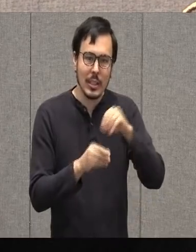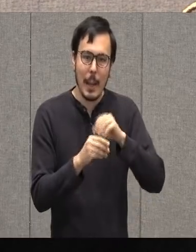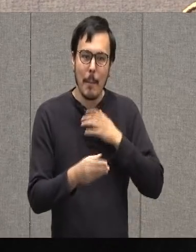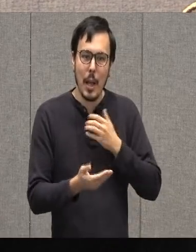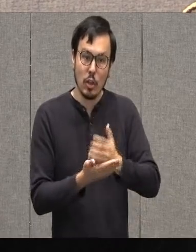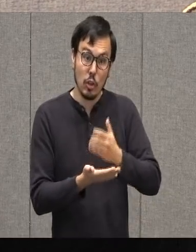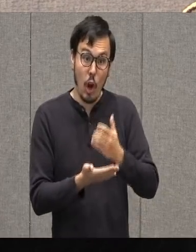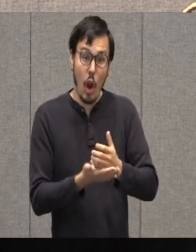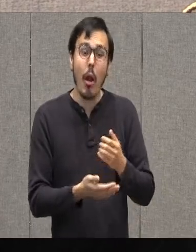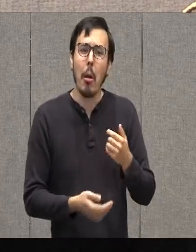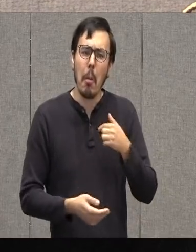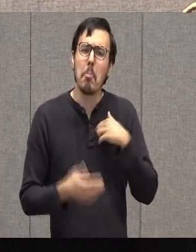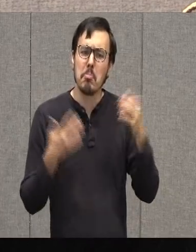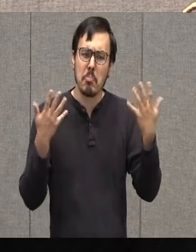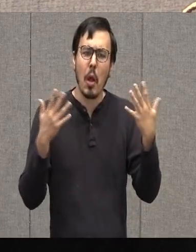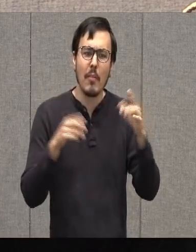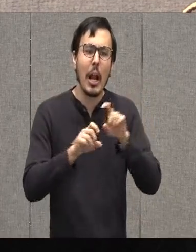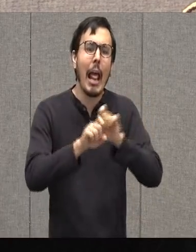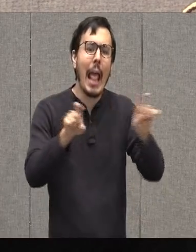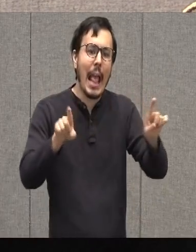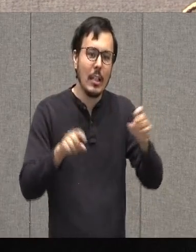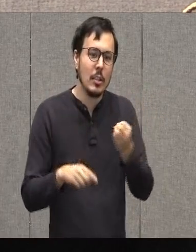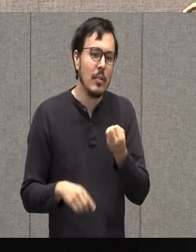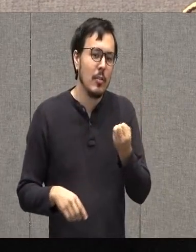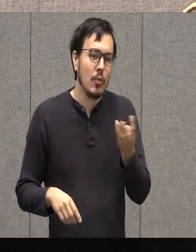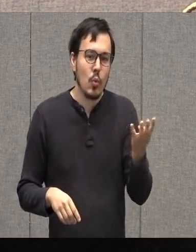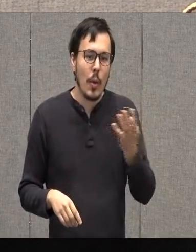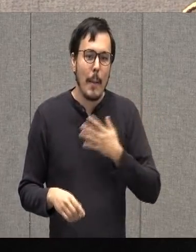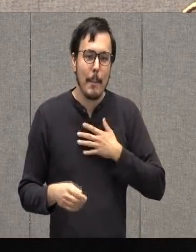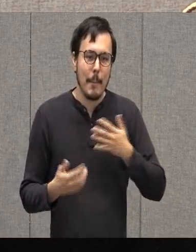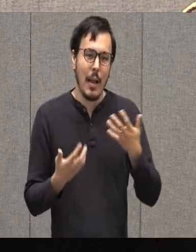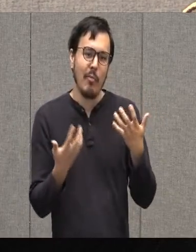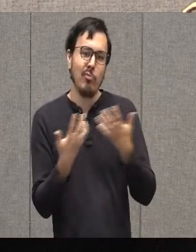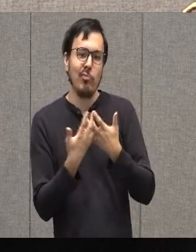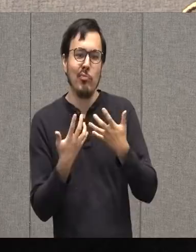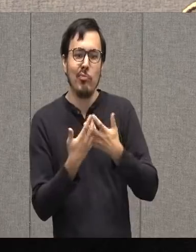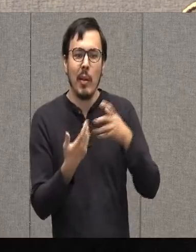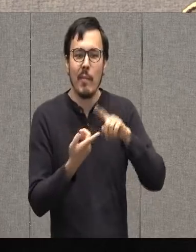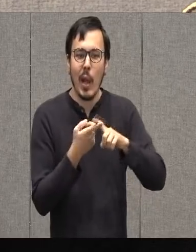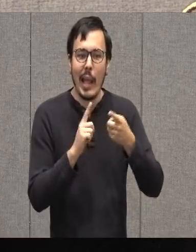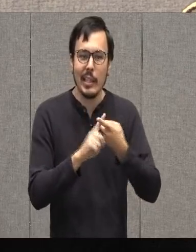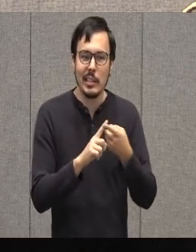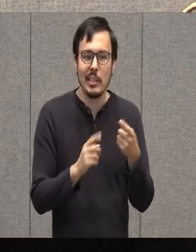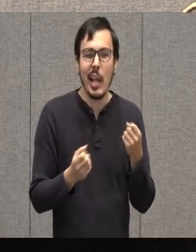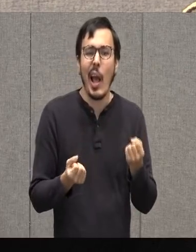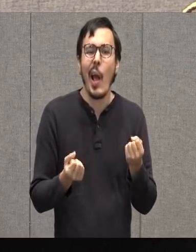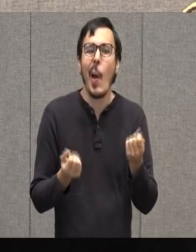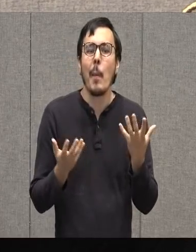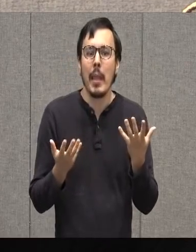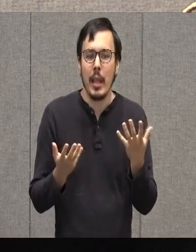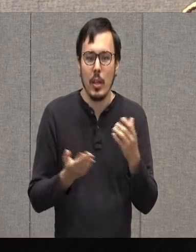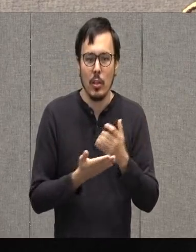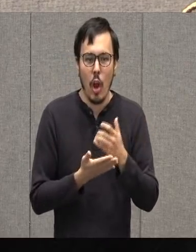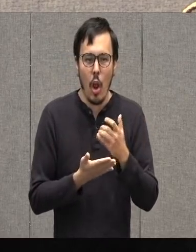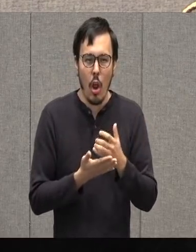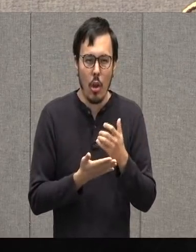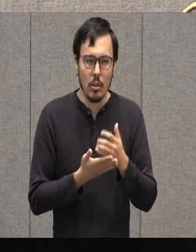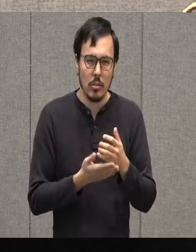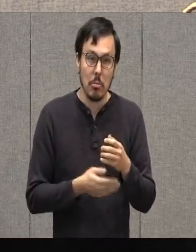what their guess was. What do you think? Now, my jar is pretty big, it's pretty tall,